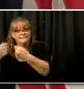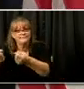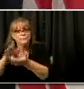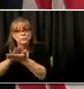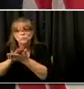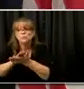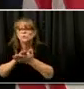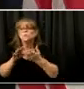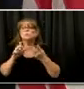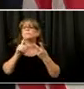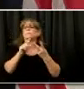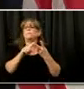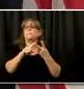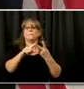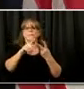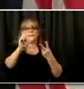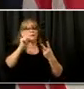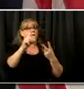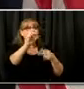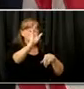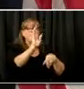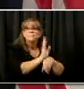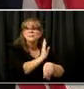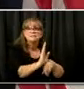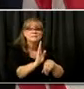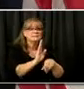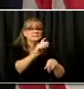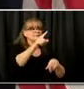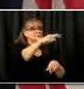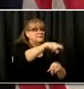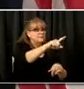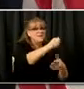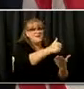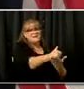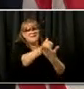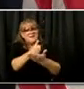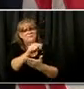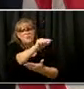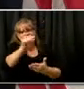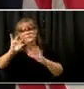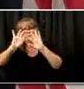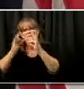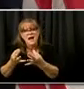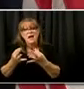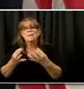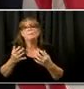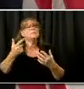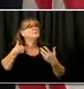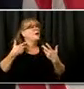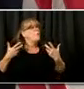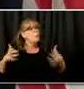in preventing the pandemic from costing the future of children look through your storage